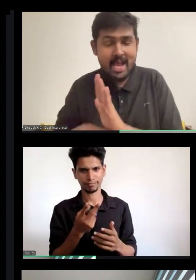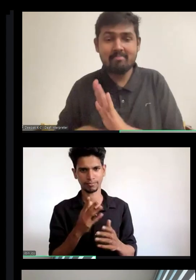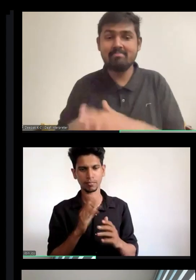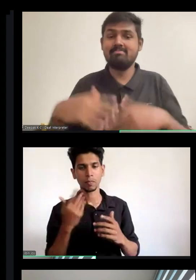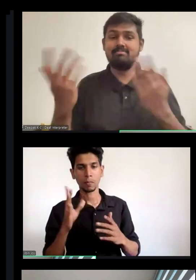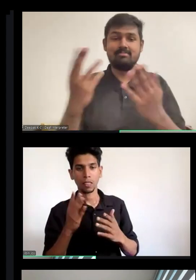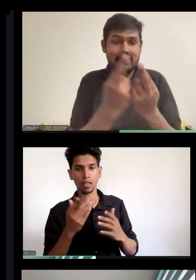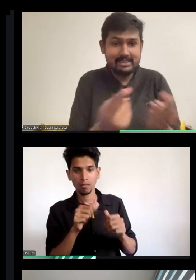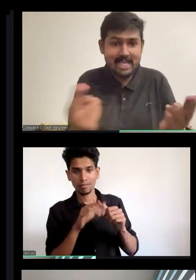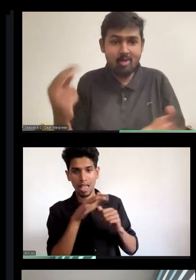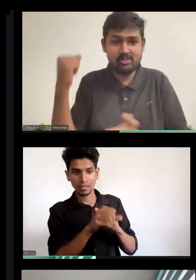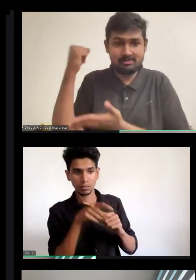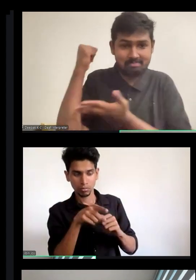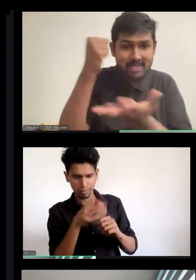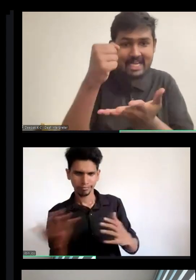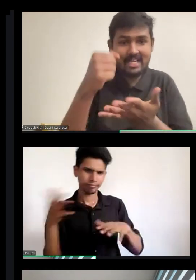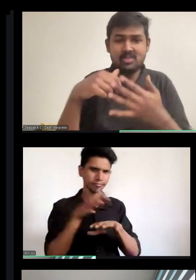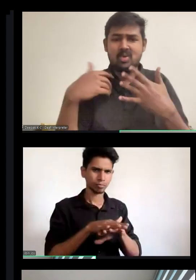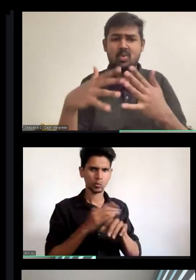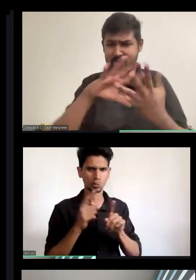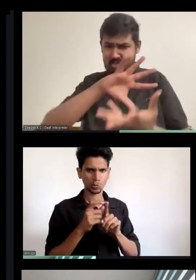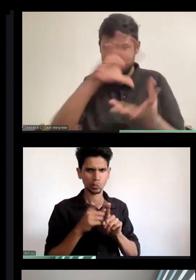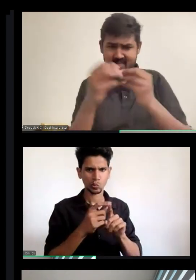We don't ignore compliance. It is the floor.